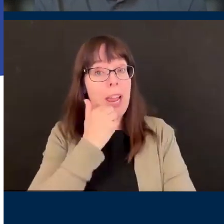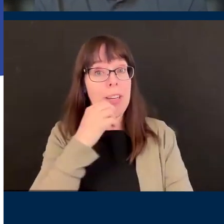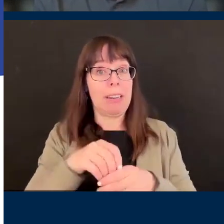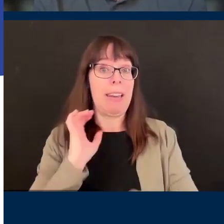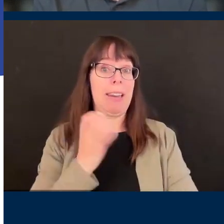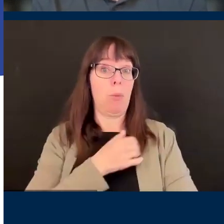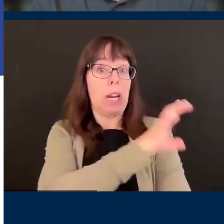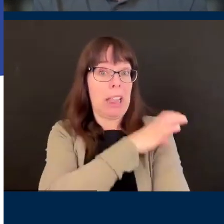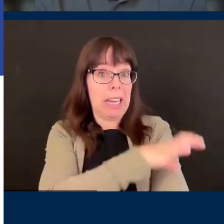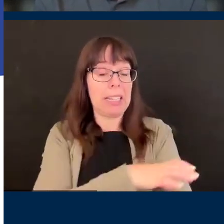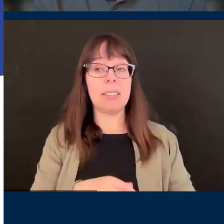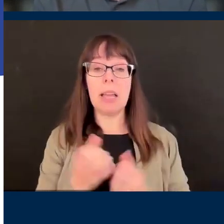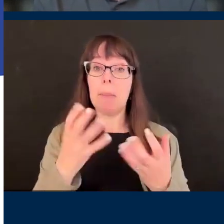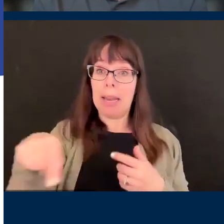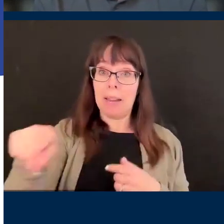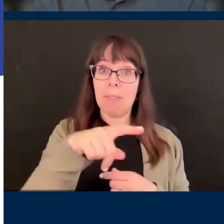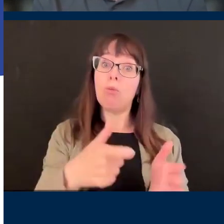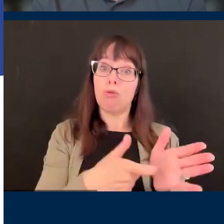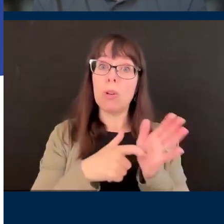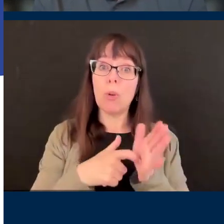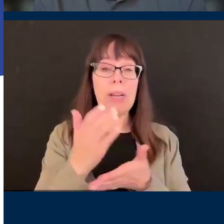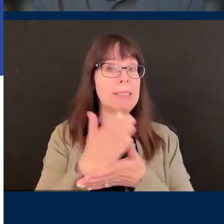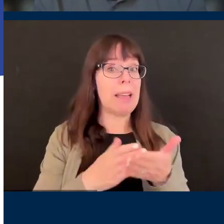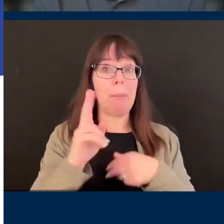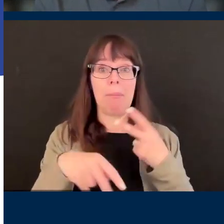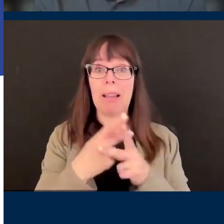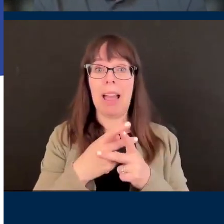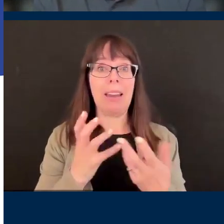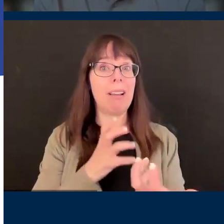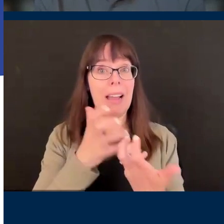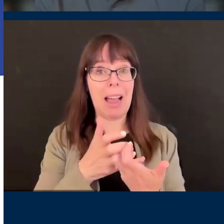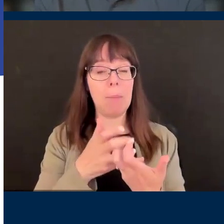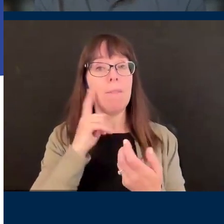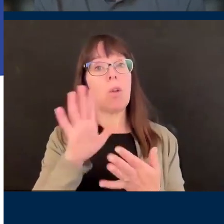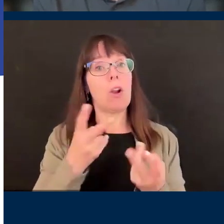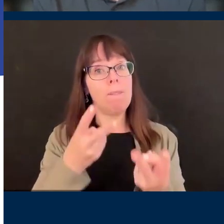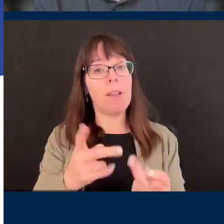and many of them do require some accommodation to the visit to make that visit more accessible.